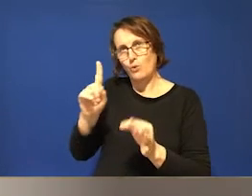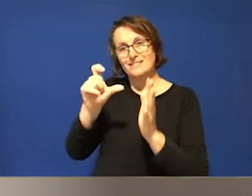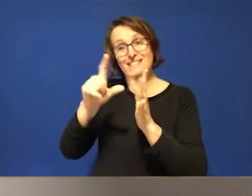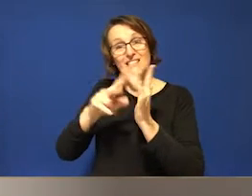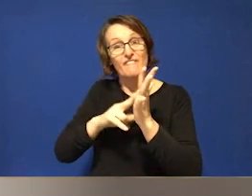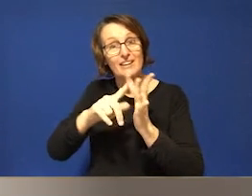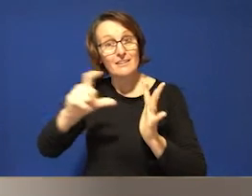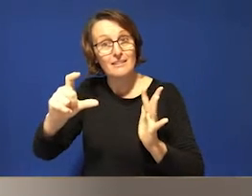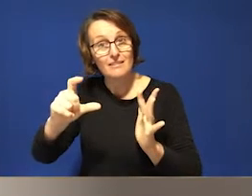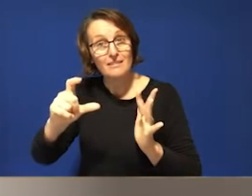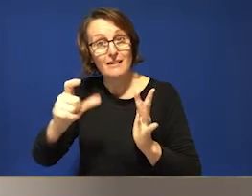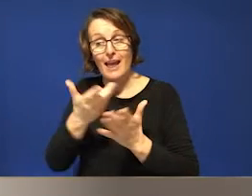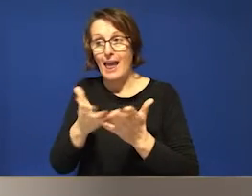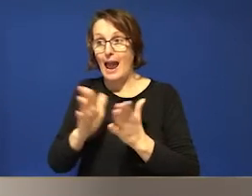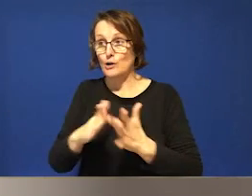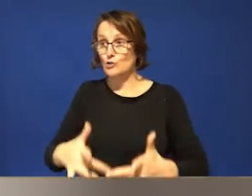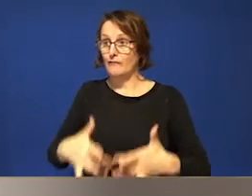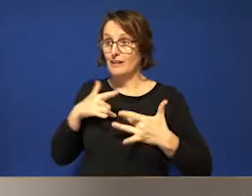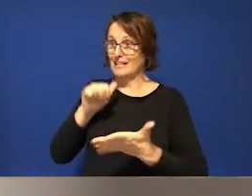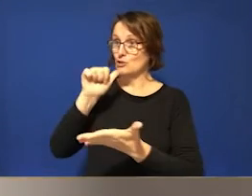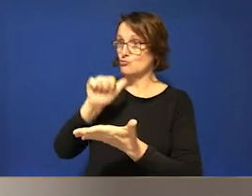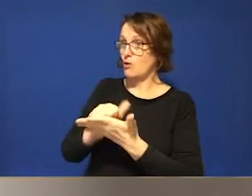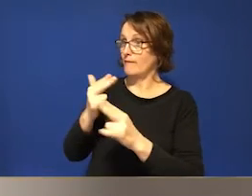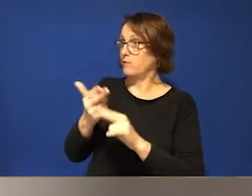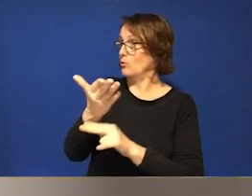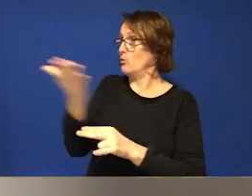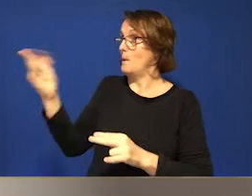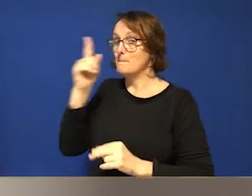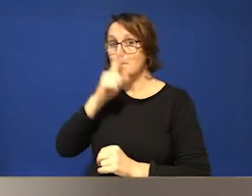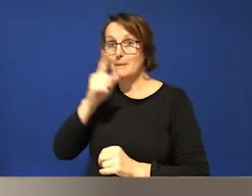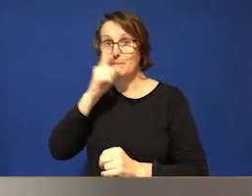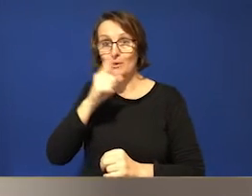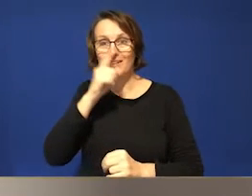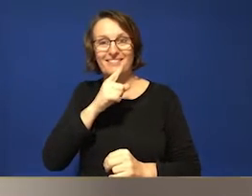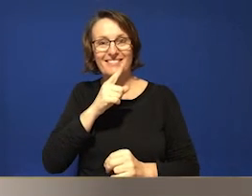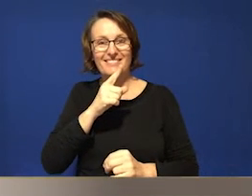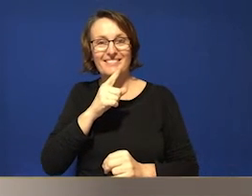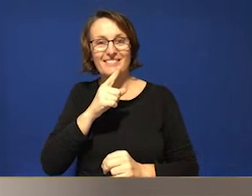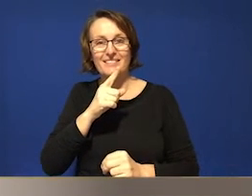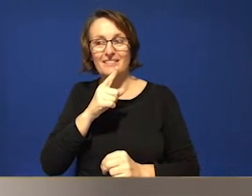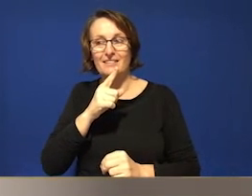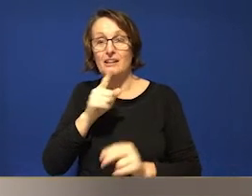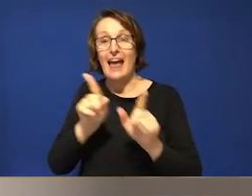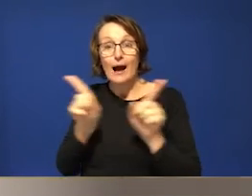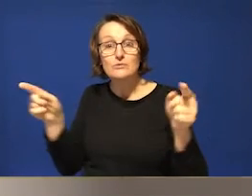well, what is the civic? How do you make that feel the exterior of the building, and then how do you bring those qualities to the interior?